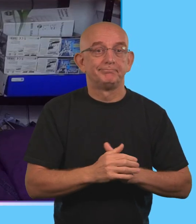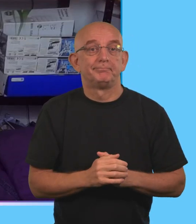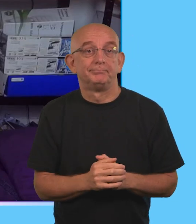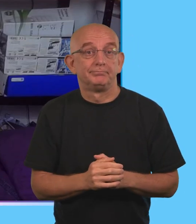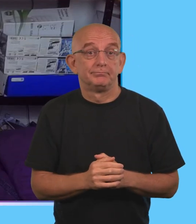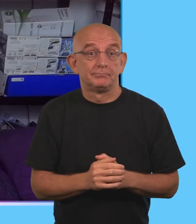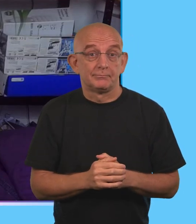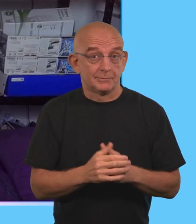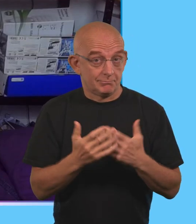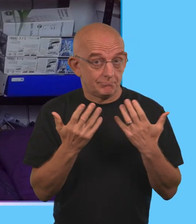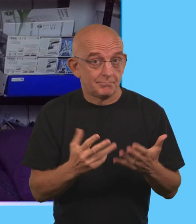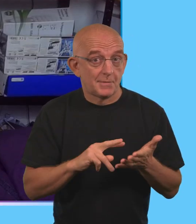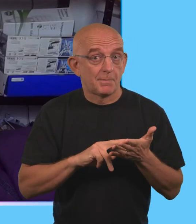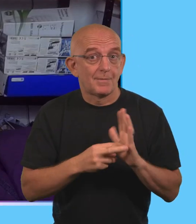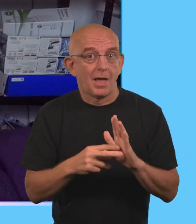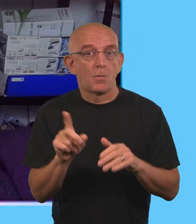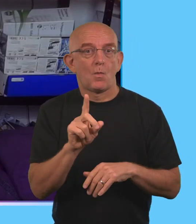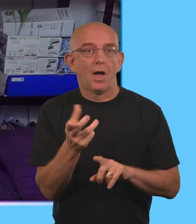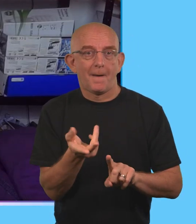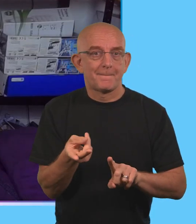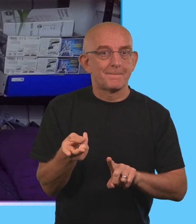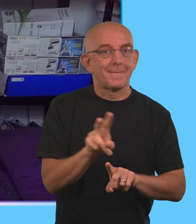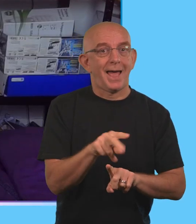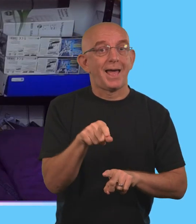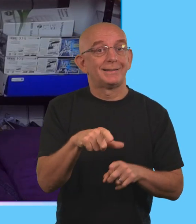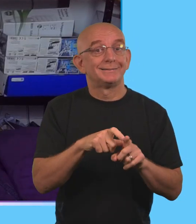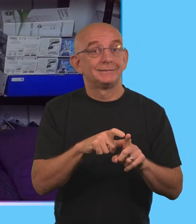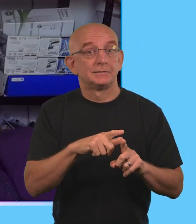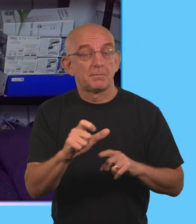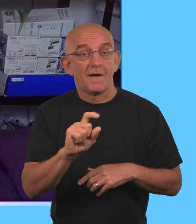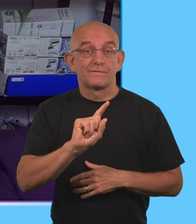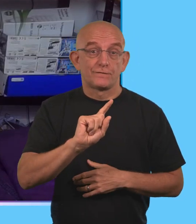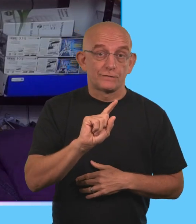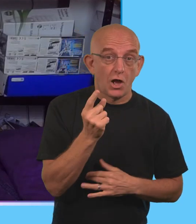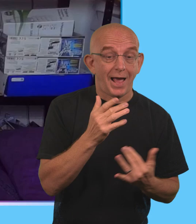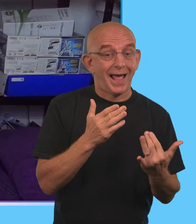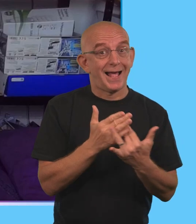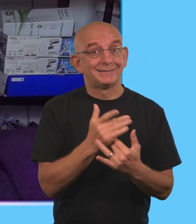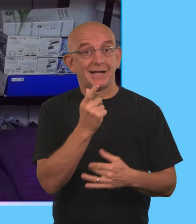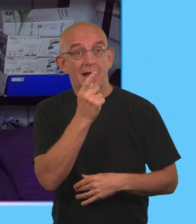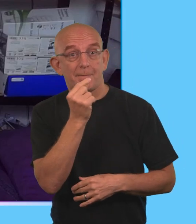Currently the plan is for us to return in December with the first Access-Ability